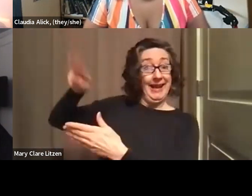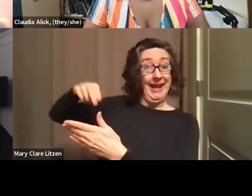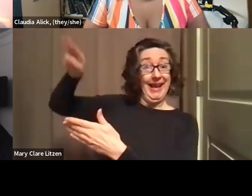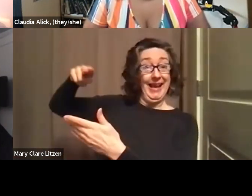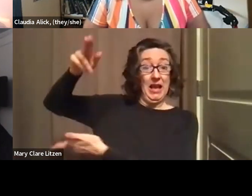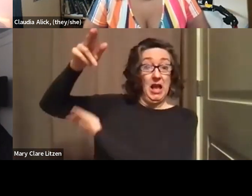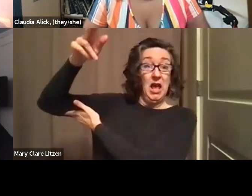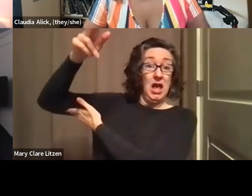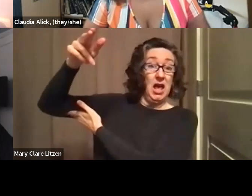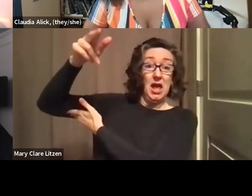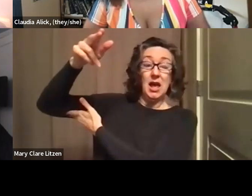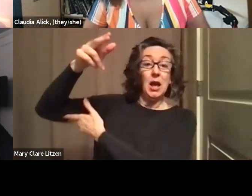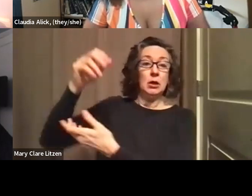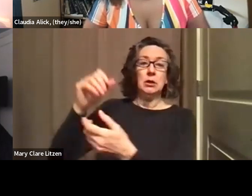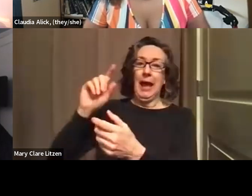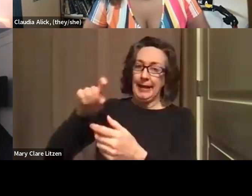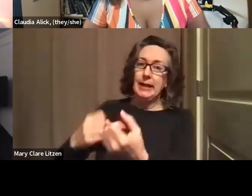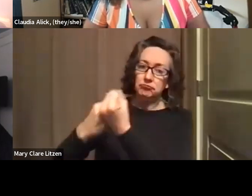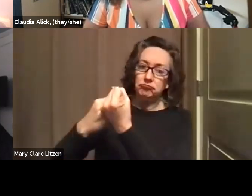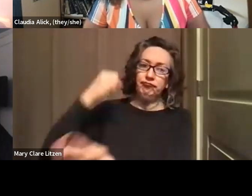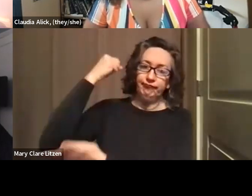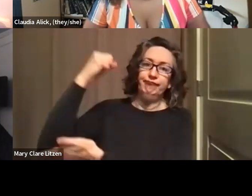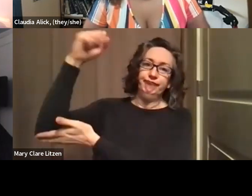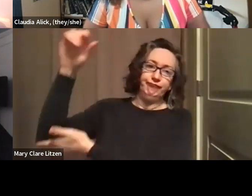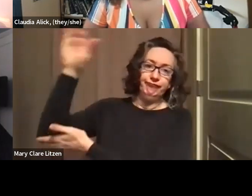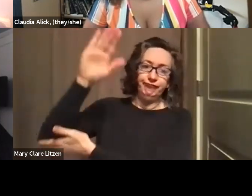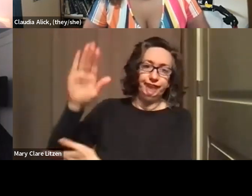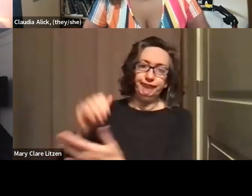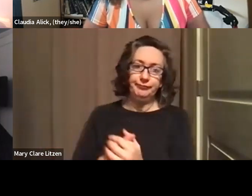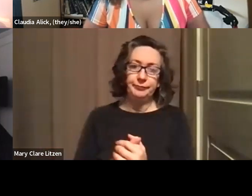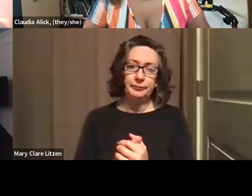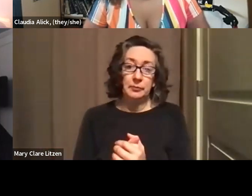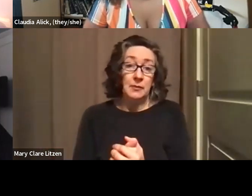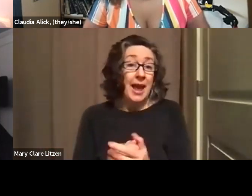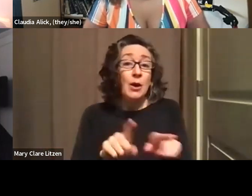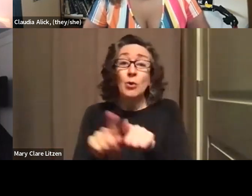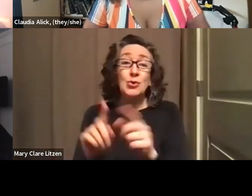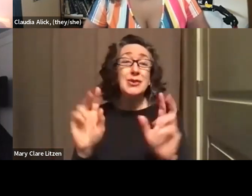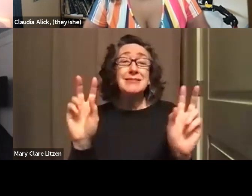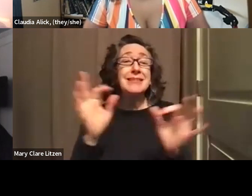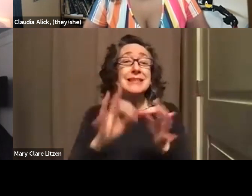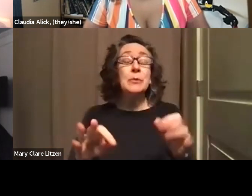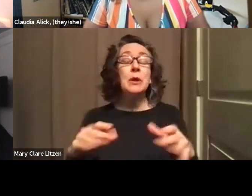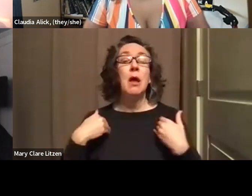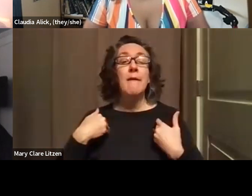The other thing for me, is just the fatigue.